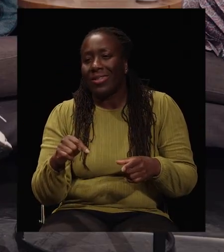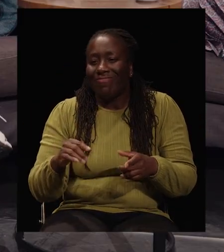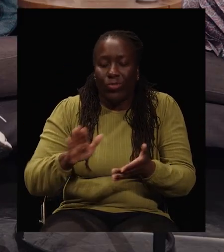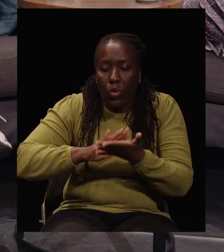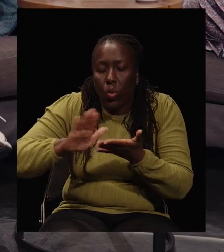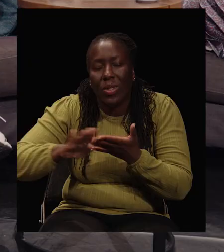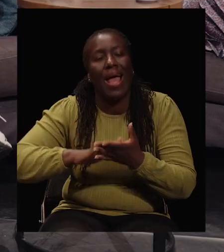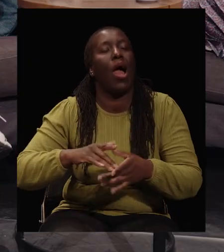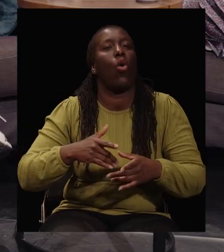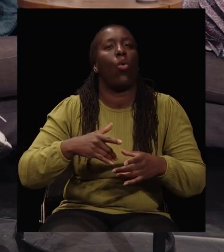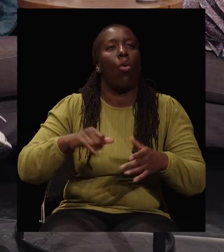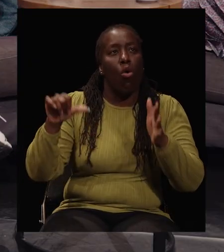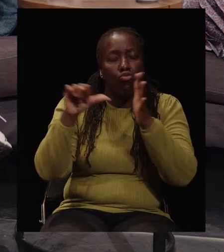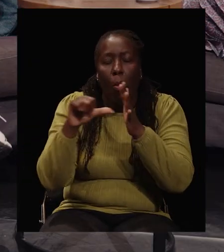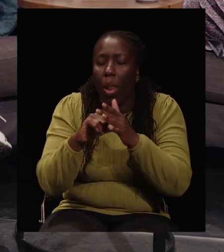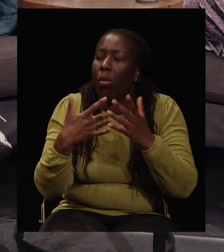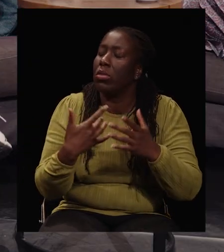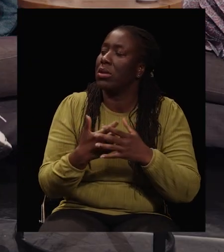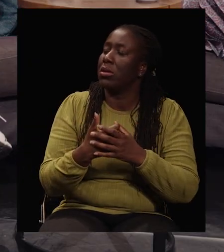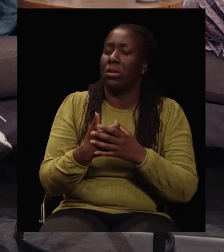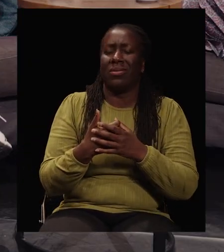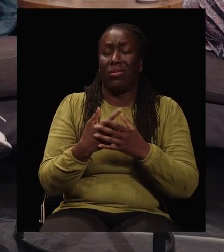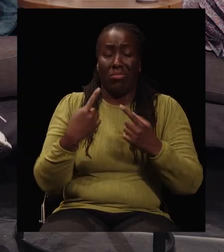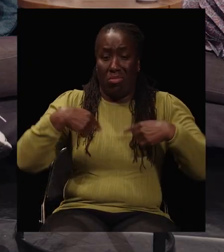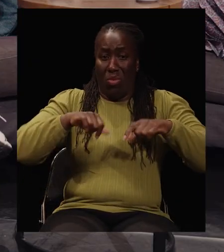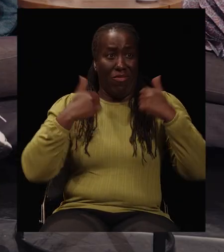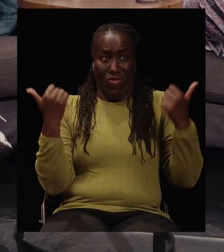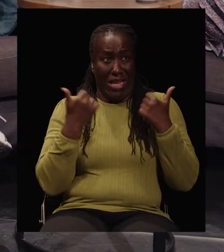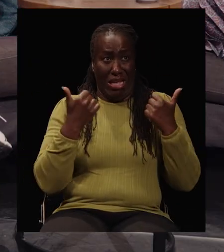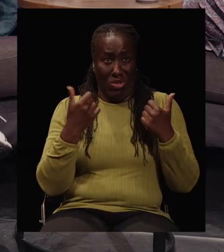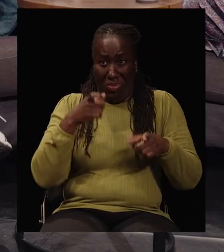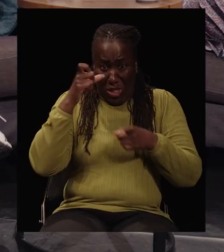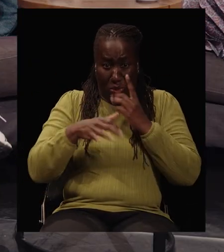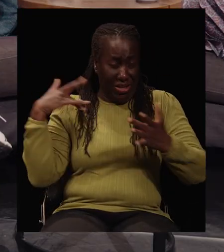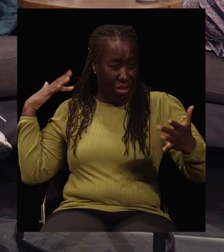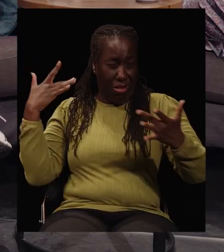I mean, we haven't finished it yet, we've only been doing it for 15 years, but we see impacts that there's a big difference